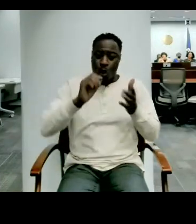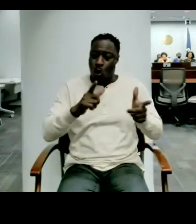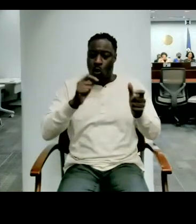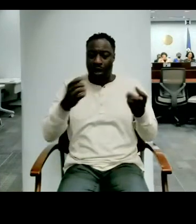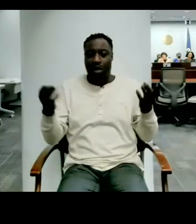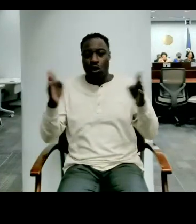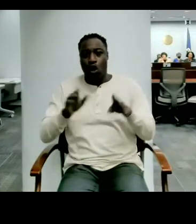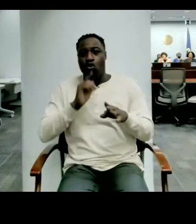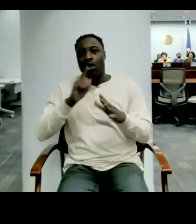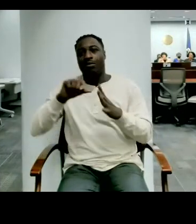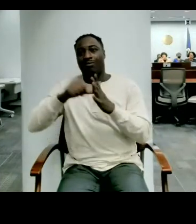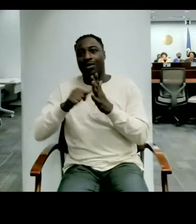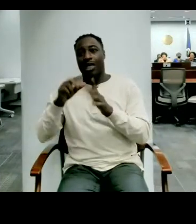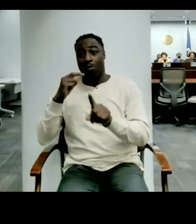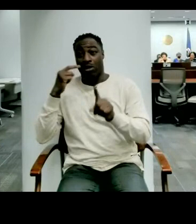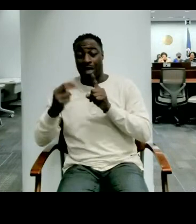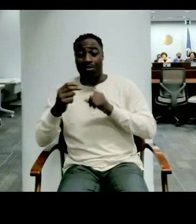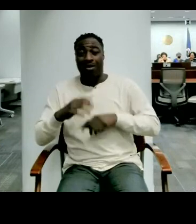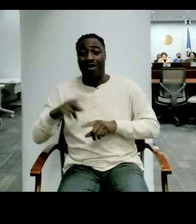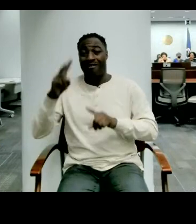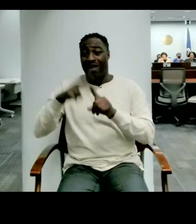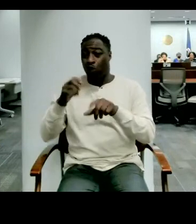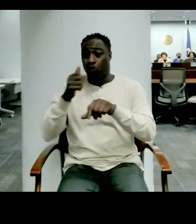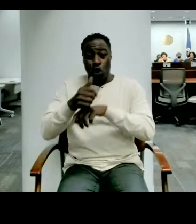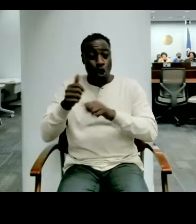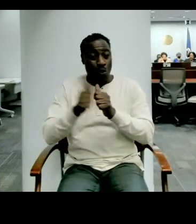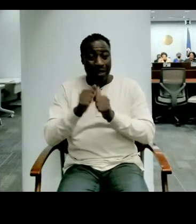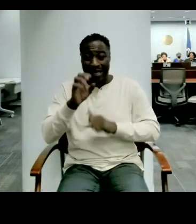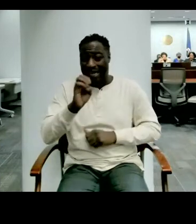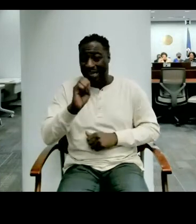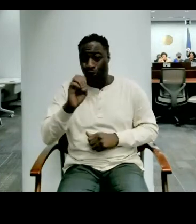perception that filing a charge with the EEOC isn't worth the effort.